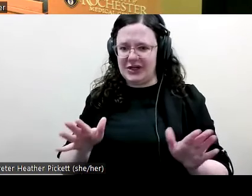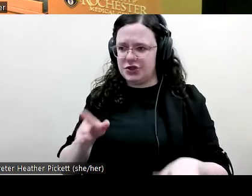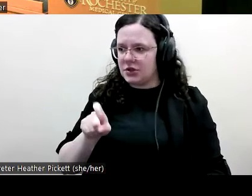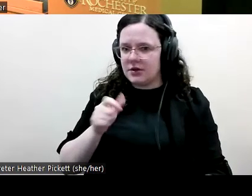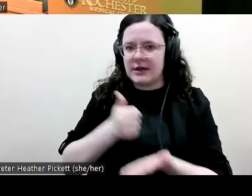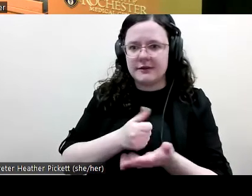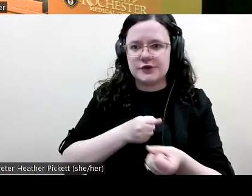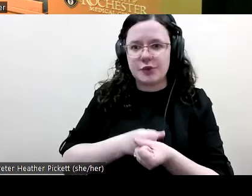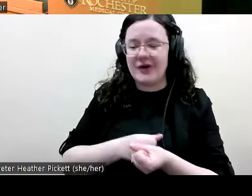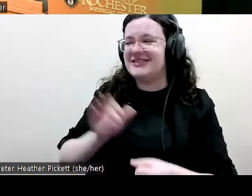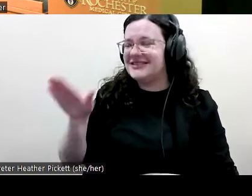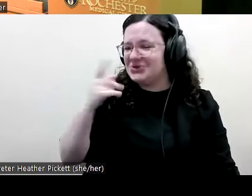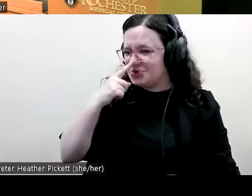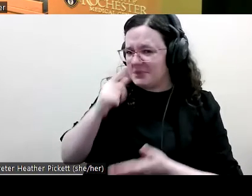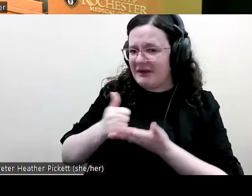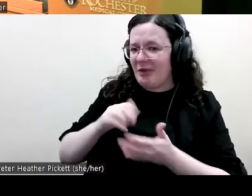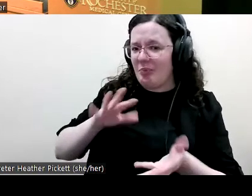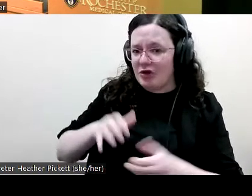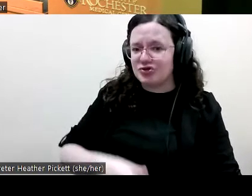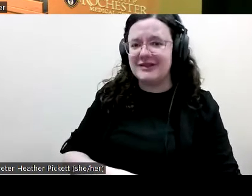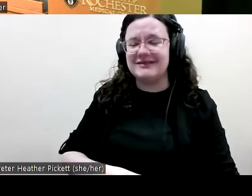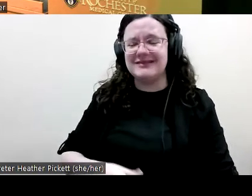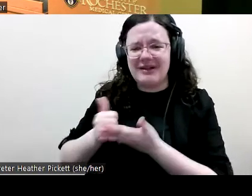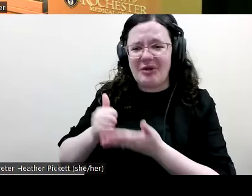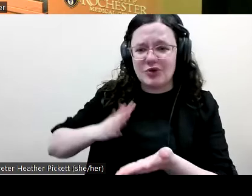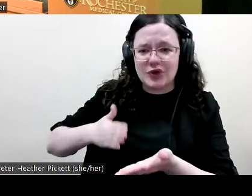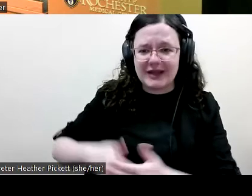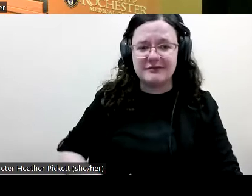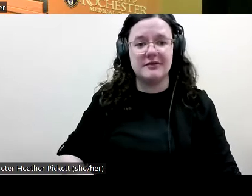things you know and who do we gather with around holidays so just because we're an adult doesn't